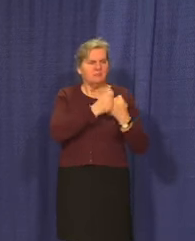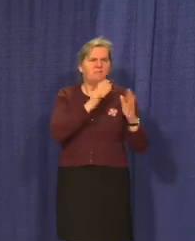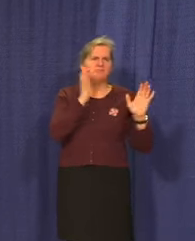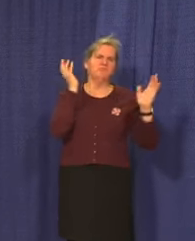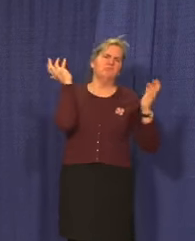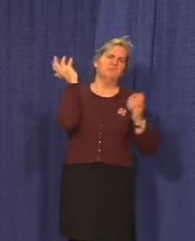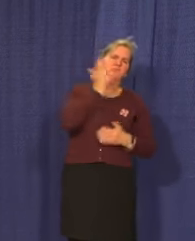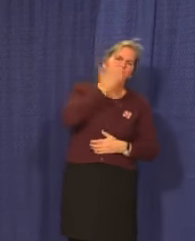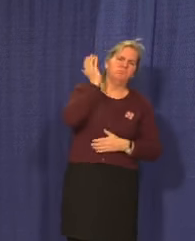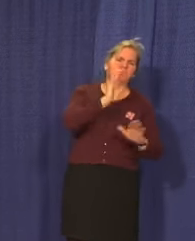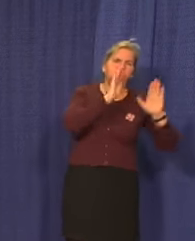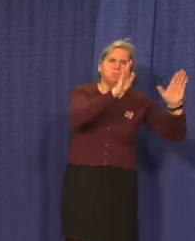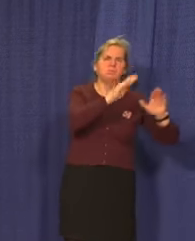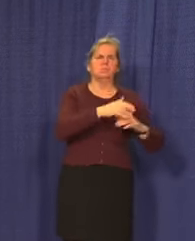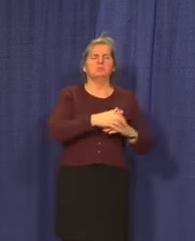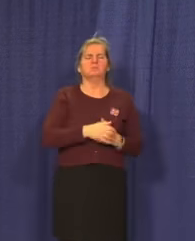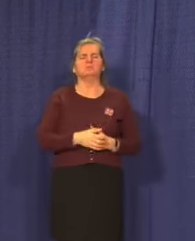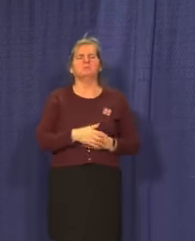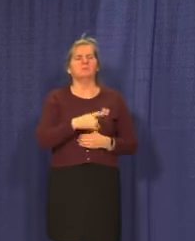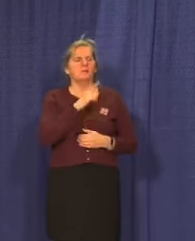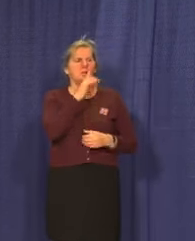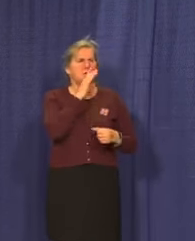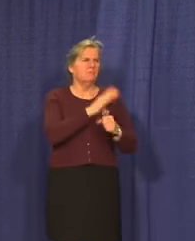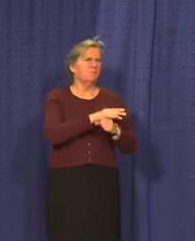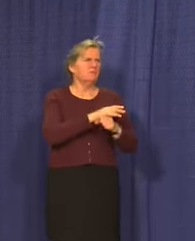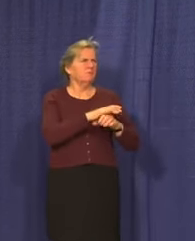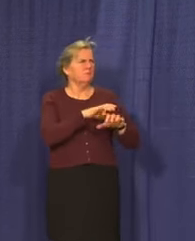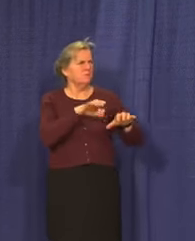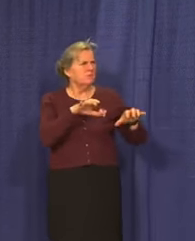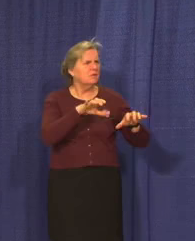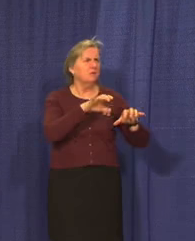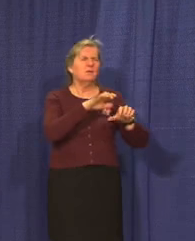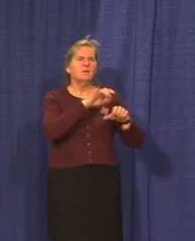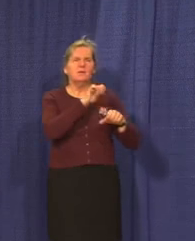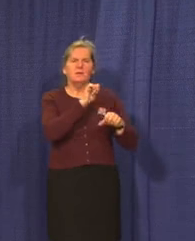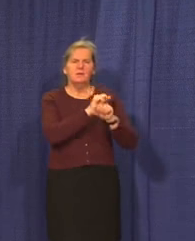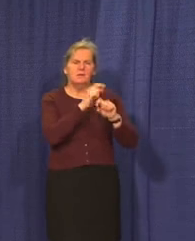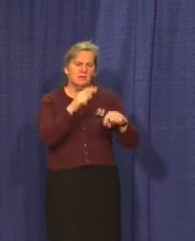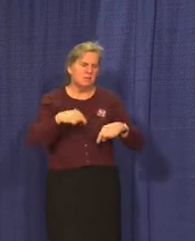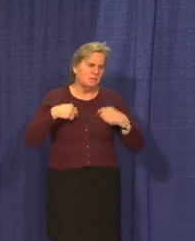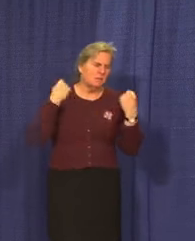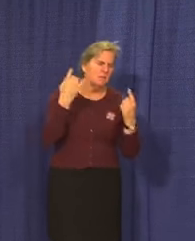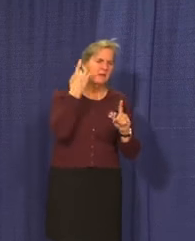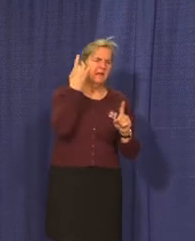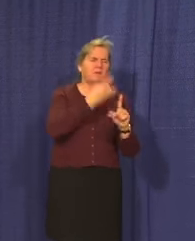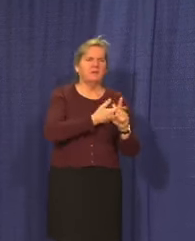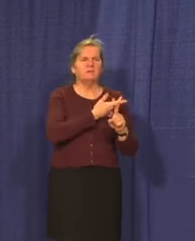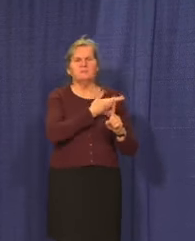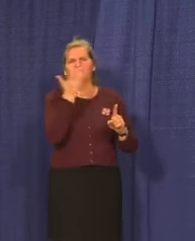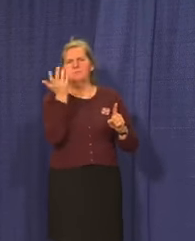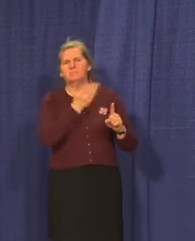THE DEDICATION THAT I HAVE SEEN THROUGHOUT THIS EIGHT MONTHS OF THE MEDICAL COMMUNITY, OF DR